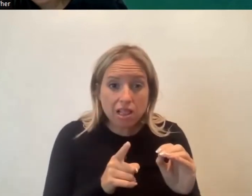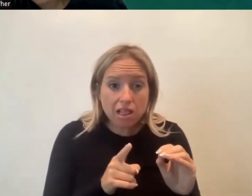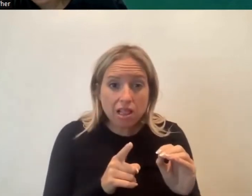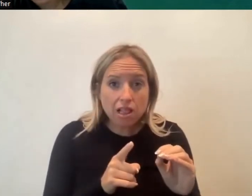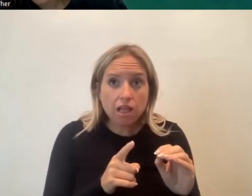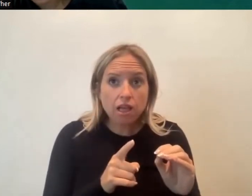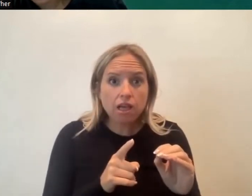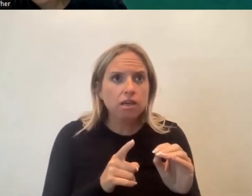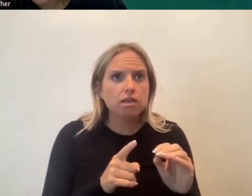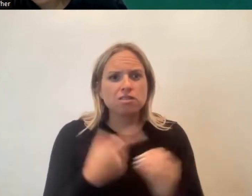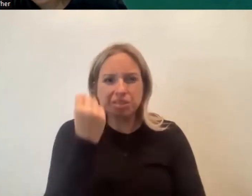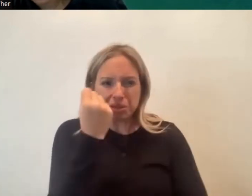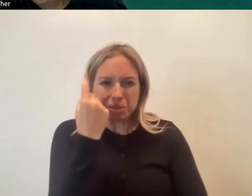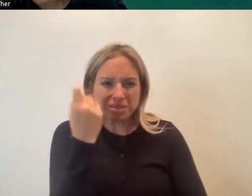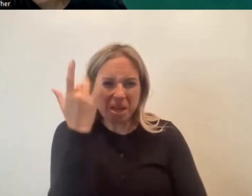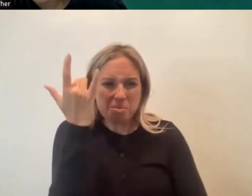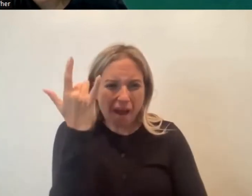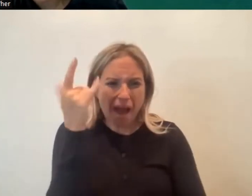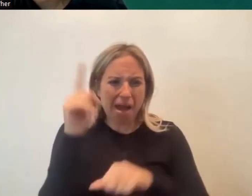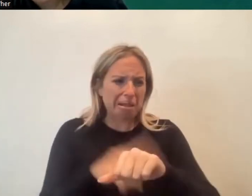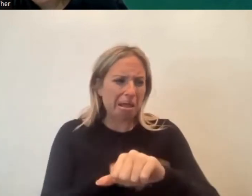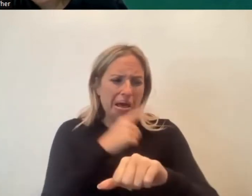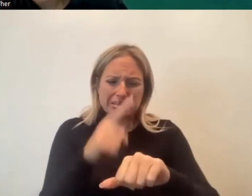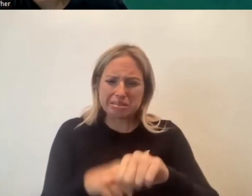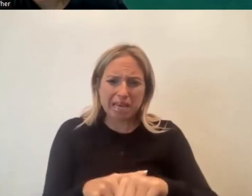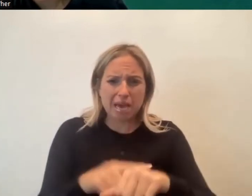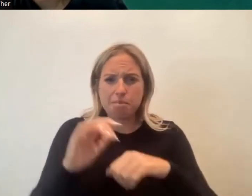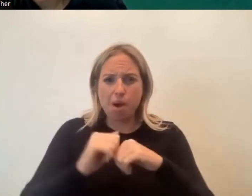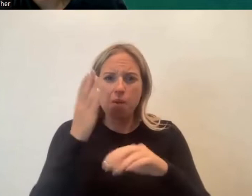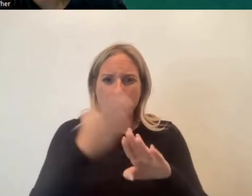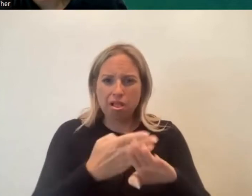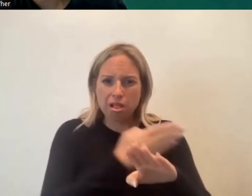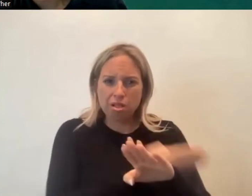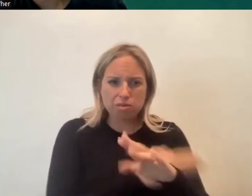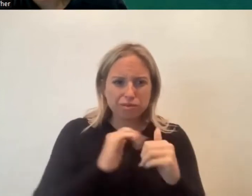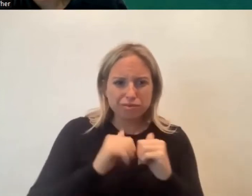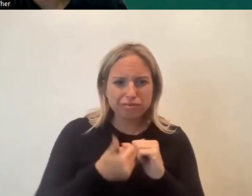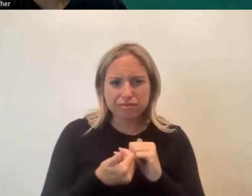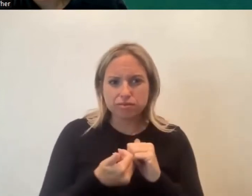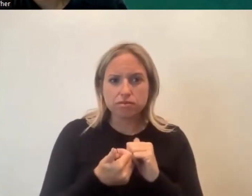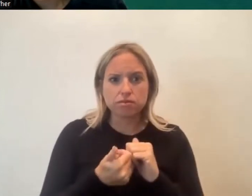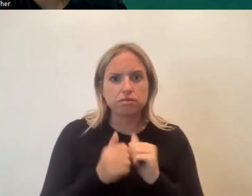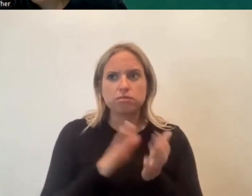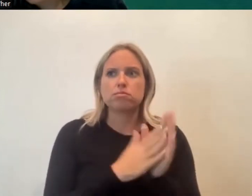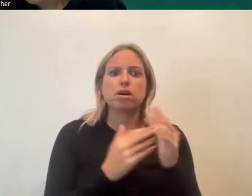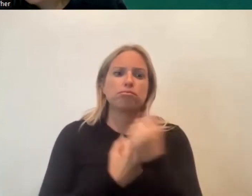why it's taking this long or how it's going to get any better. It's exhausting.